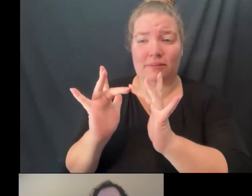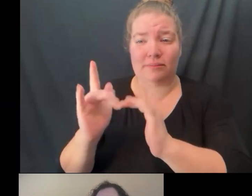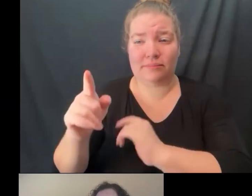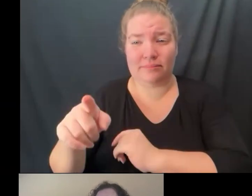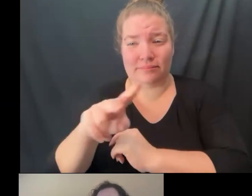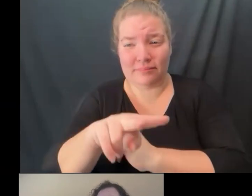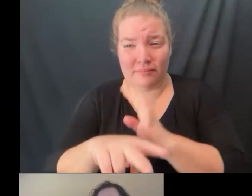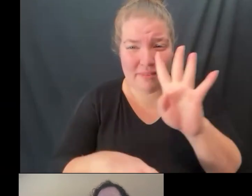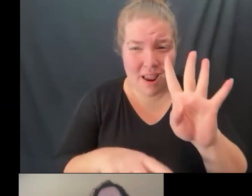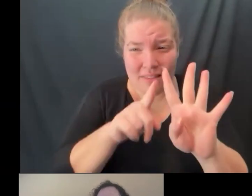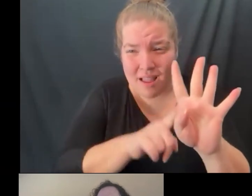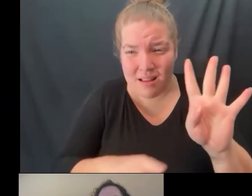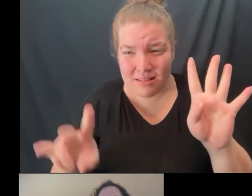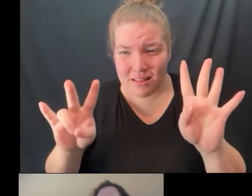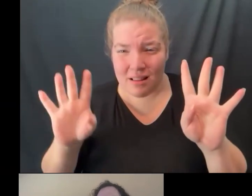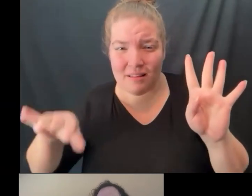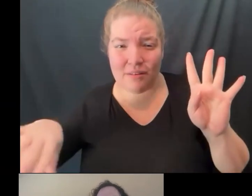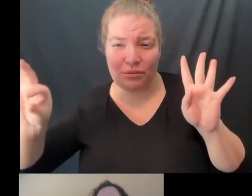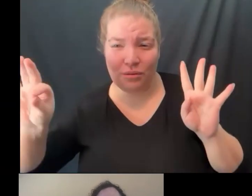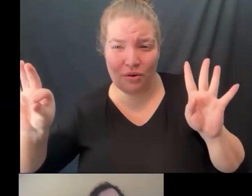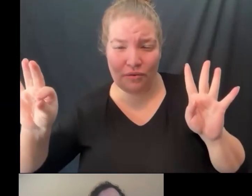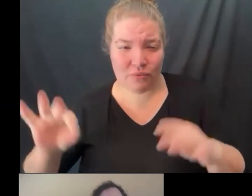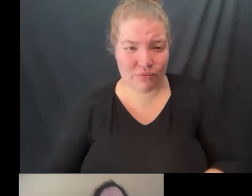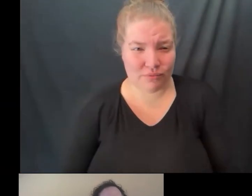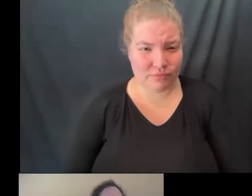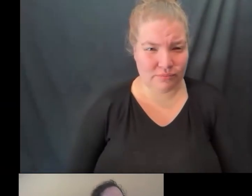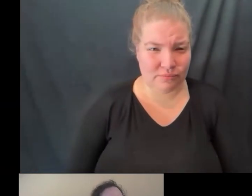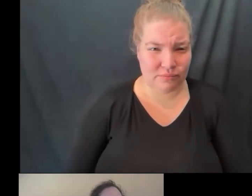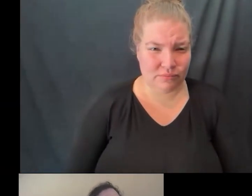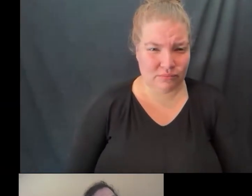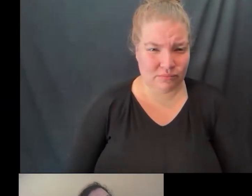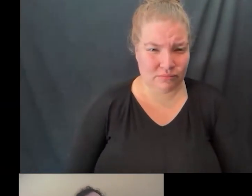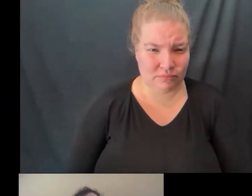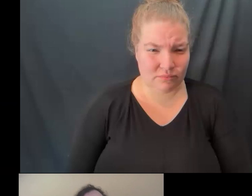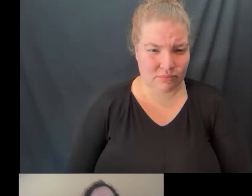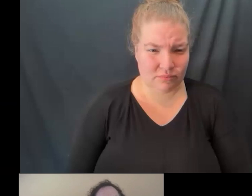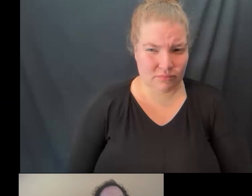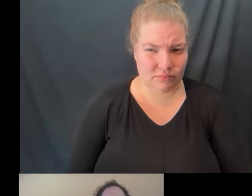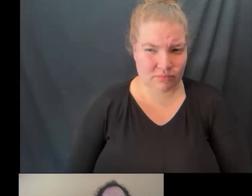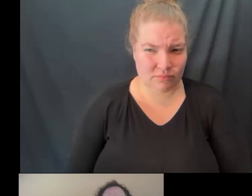What's an ITC standard? And what are these clauses? I'm supposed to remember 4 to 7 and 9.